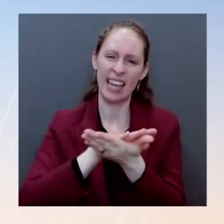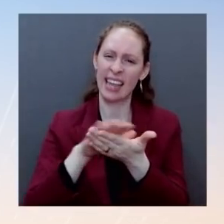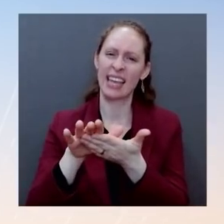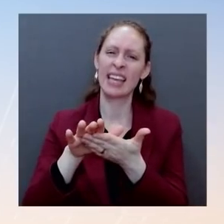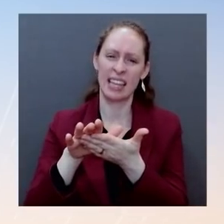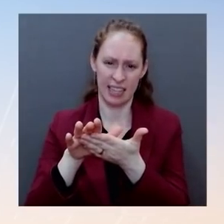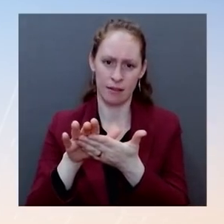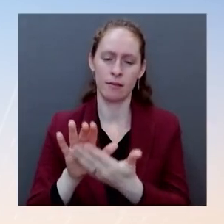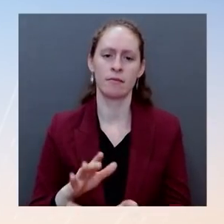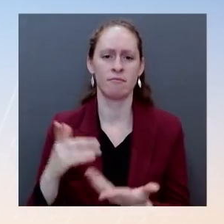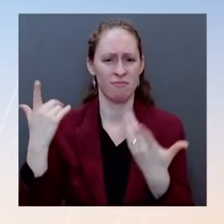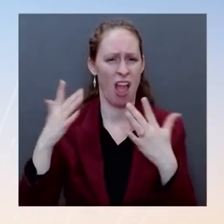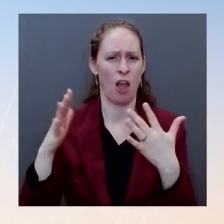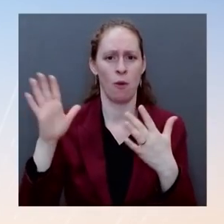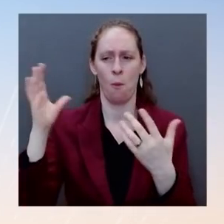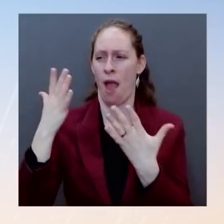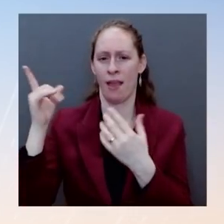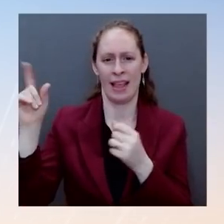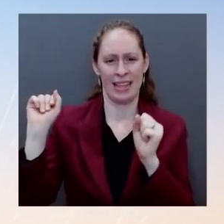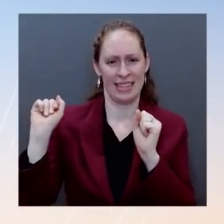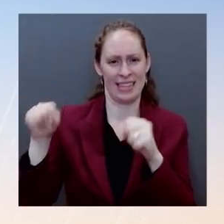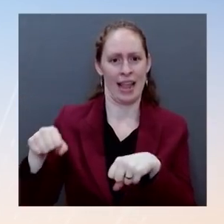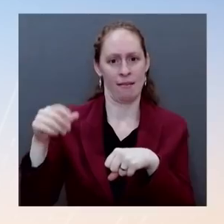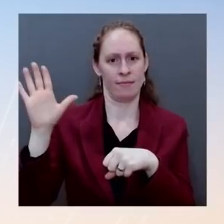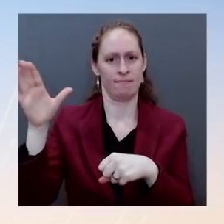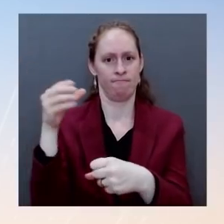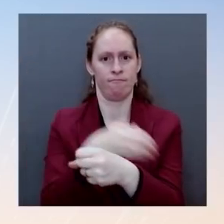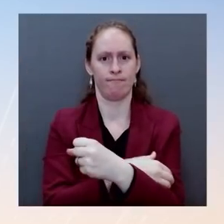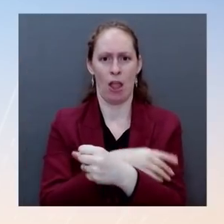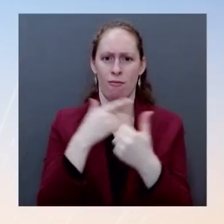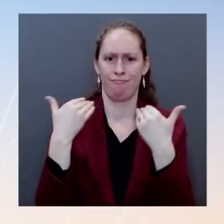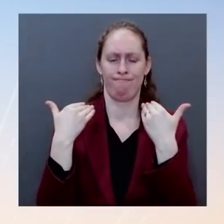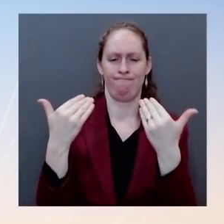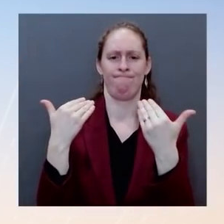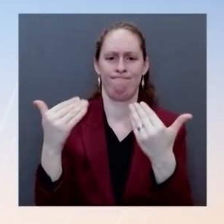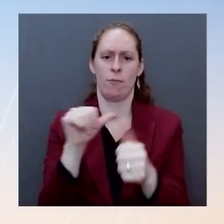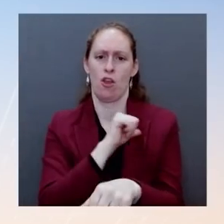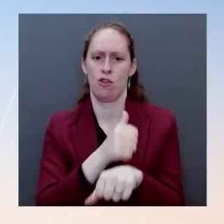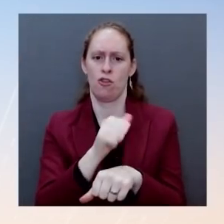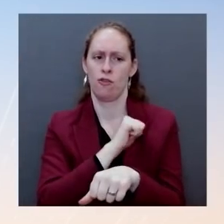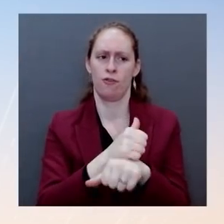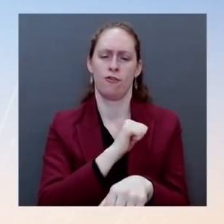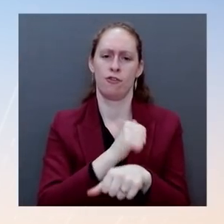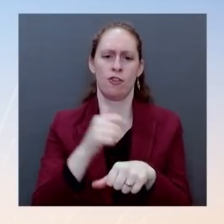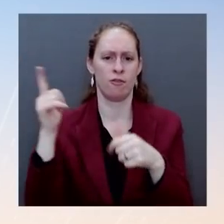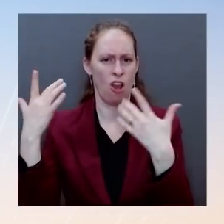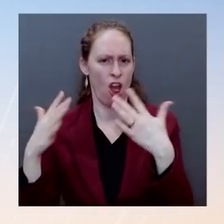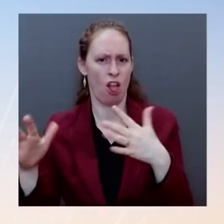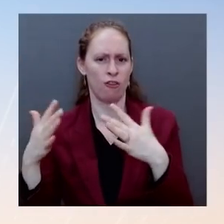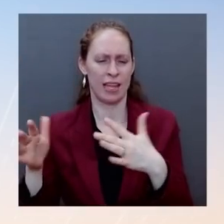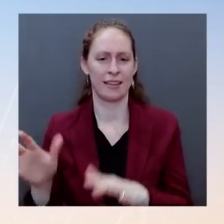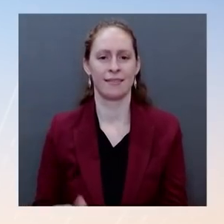to address the climate crisis. And, of course, he wants to get his legislation across the finish line. I think the point you raised is a really interesting one.